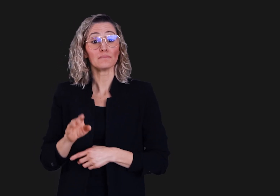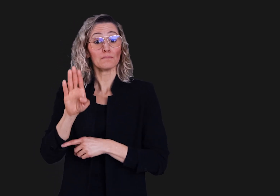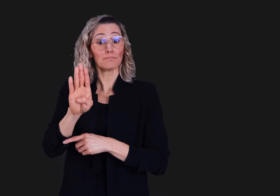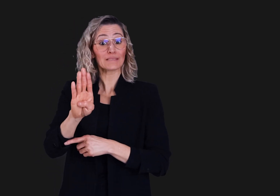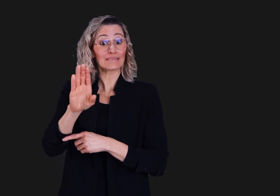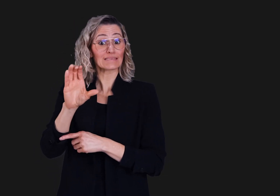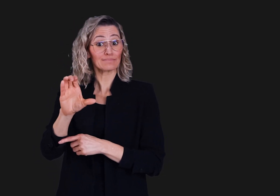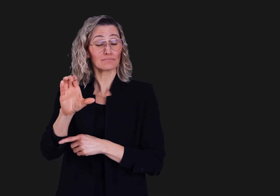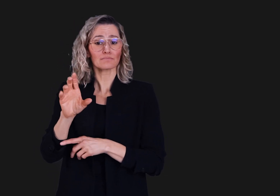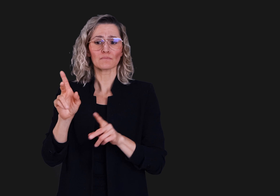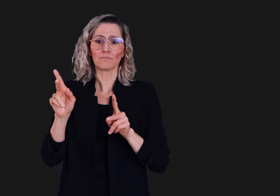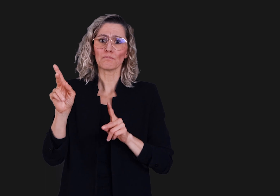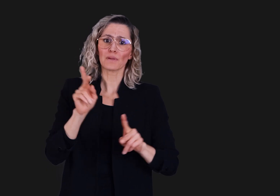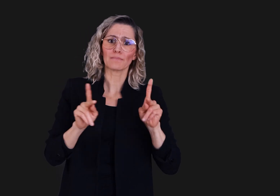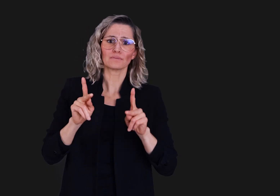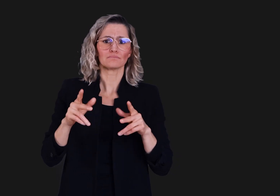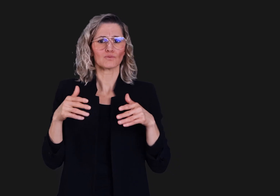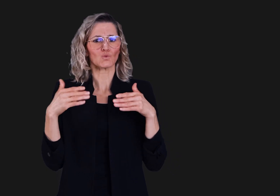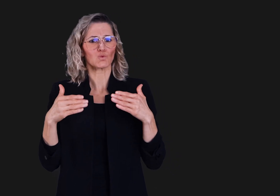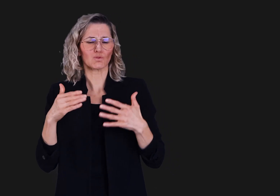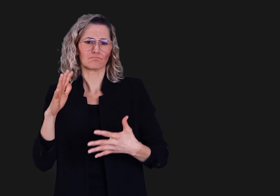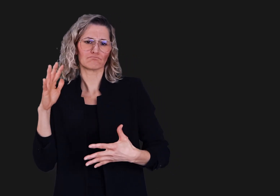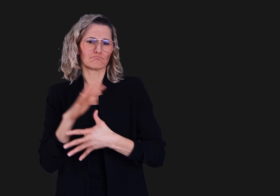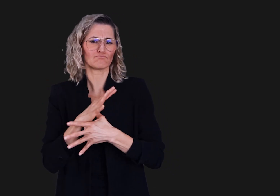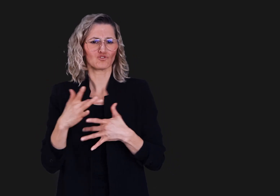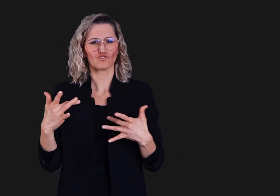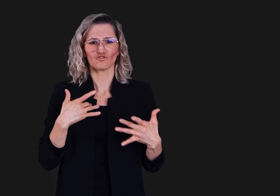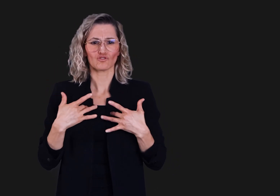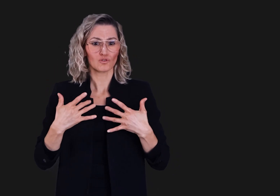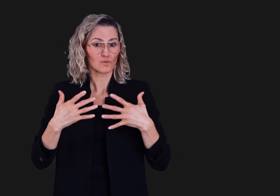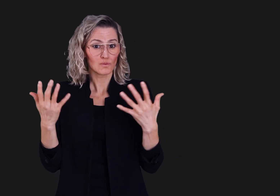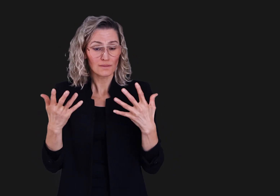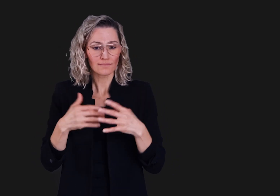These are the main concerns of people in British Columbia.